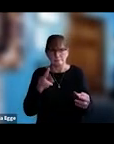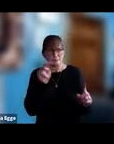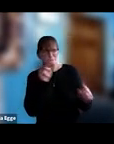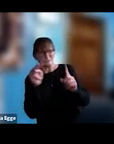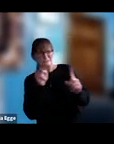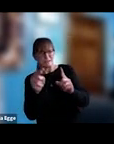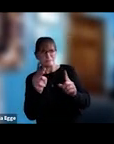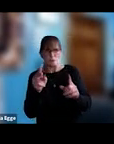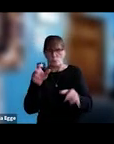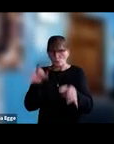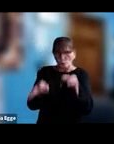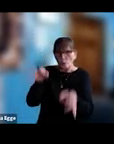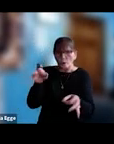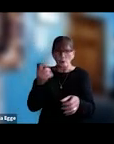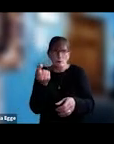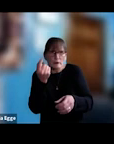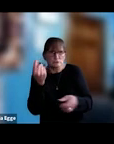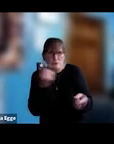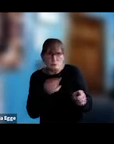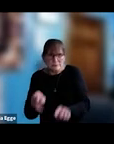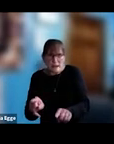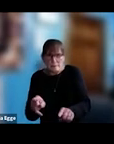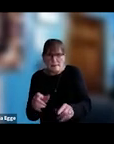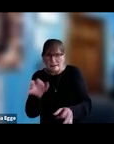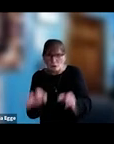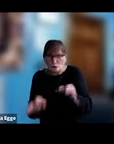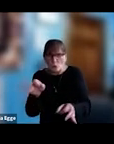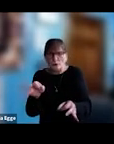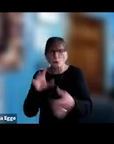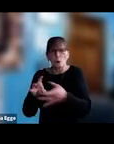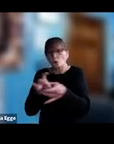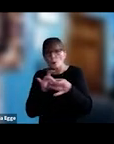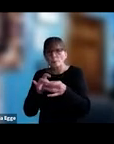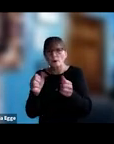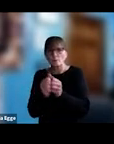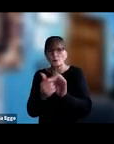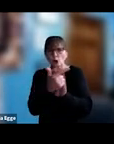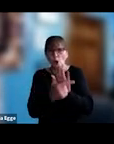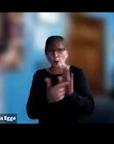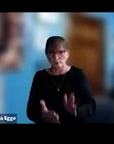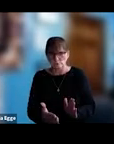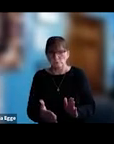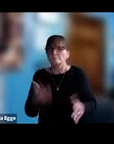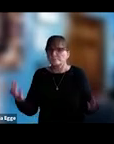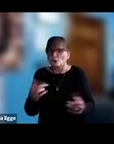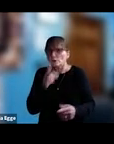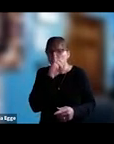or to understand the nature of the proceedings or to even cooperate with her attorneys. And so this is really amazing evidence,